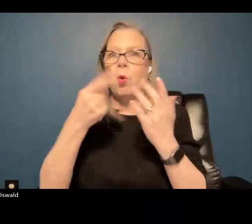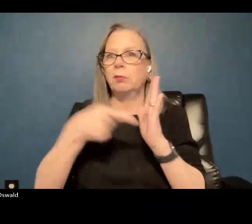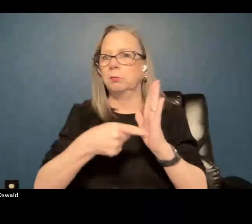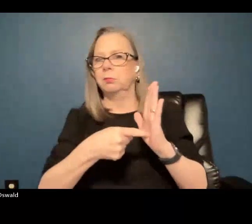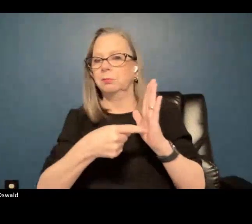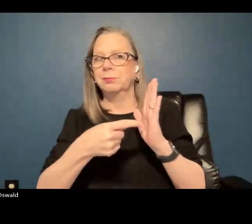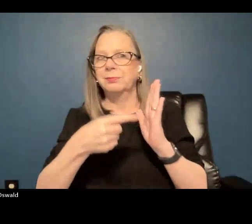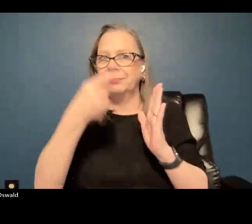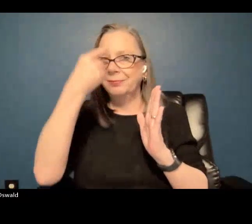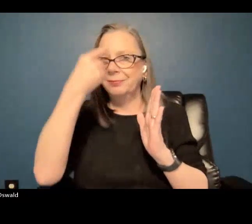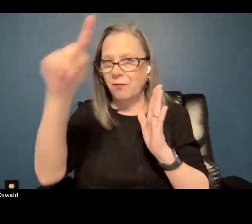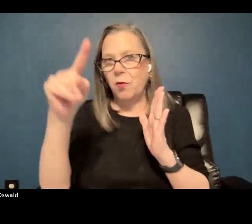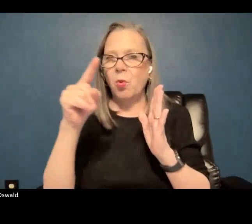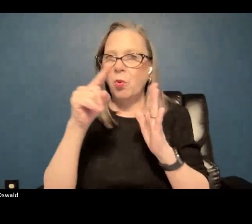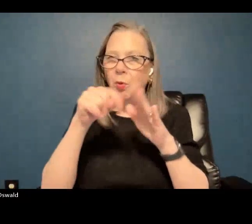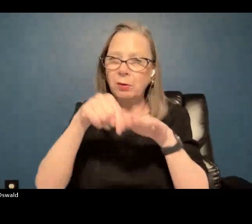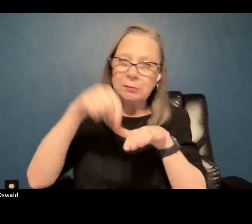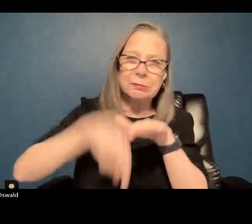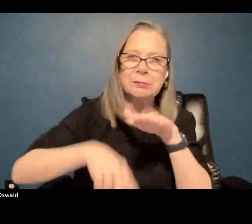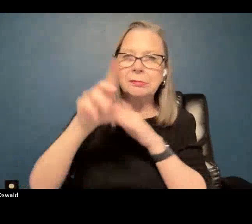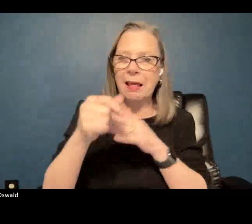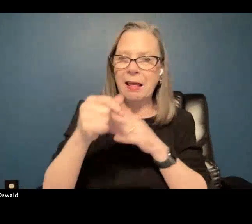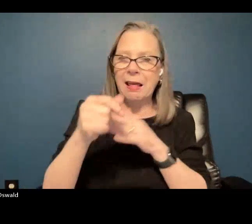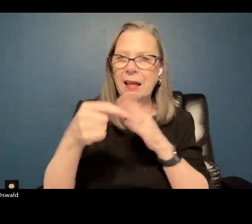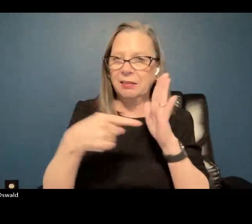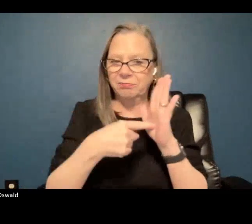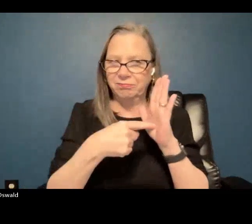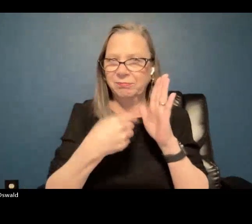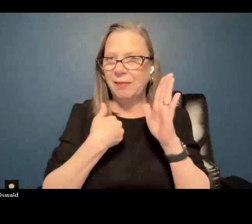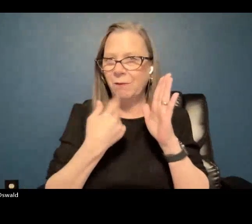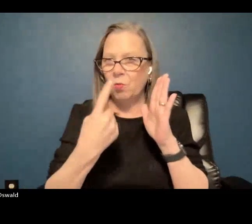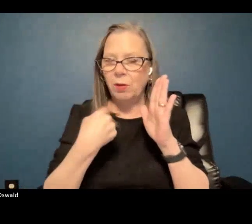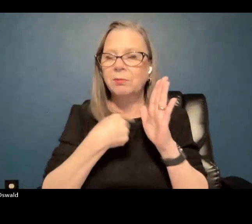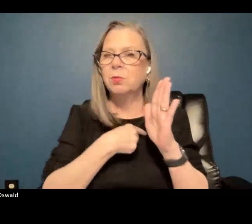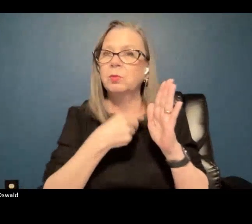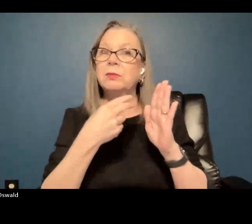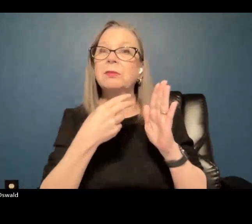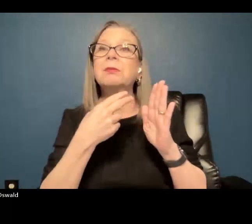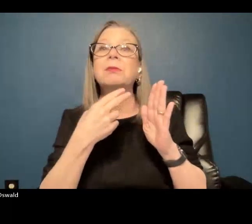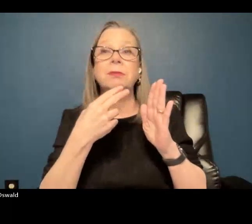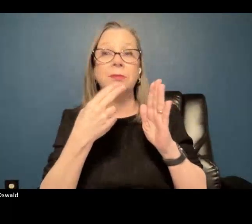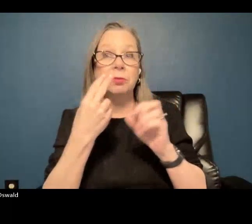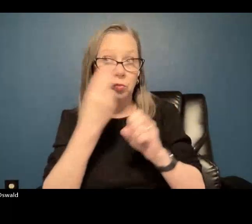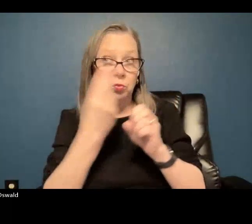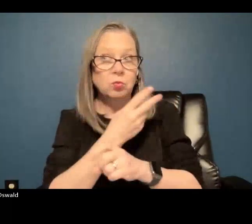which we were then able to use as we continue to advance our work related to the overall project.